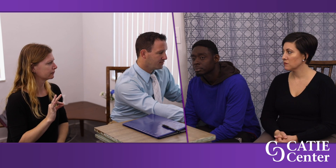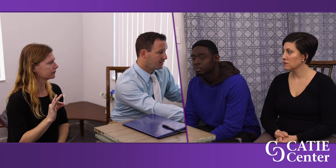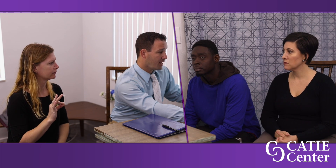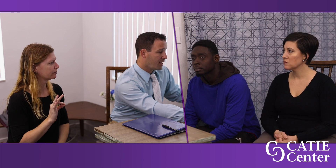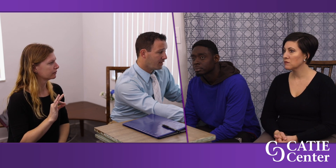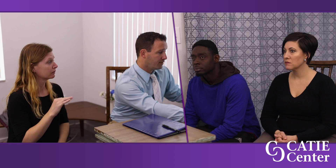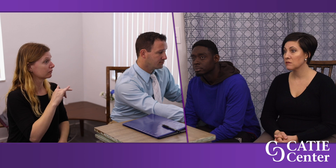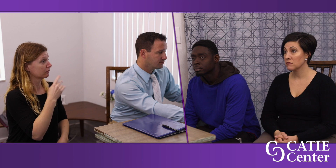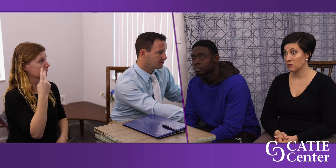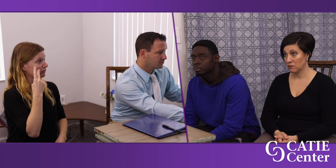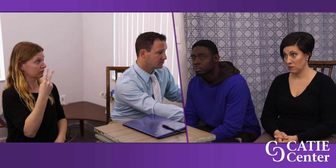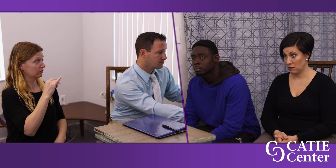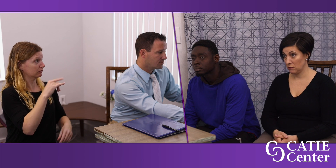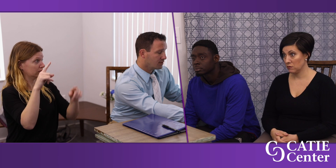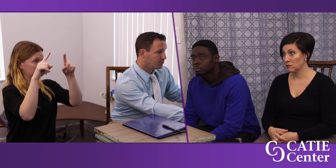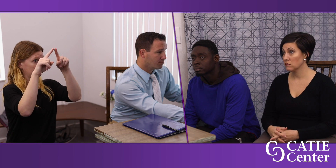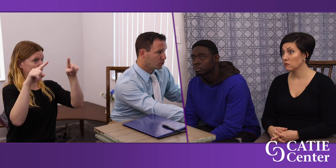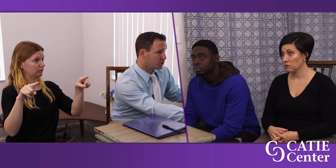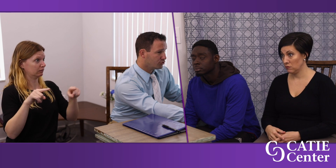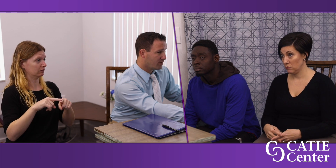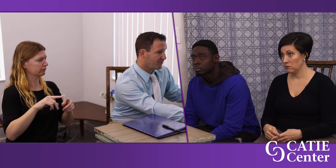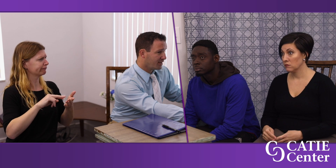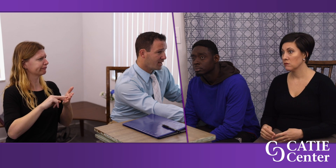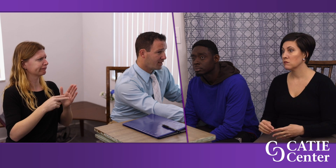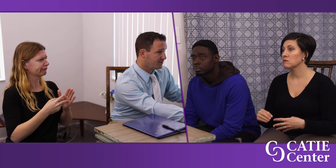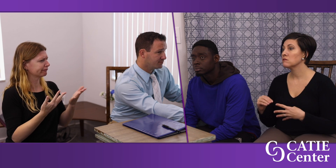That A) merging traffic ahead